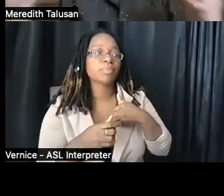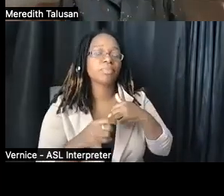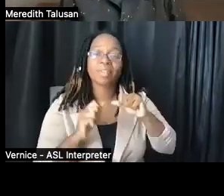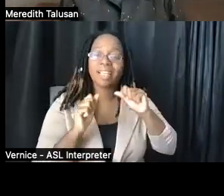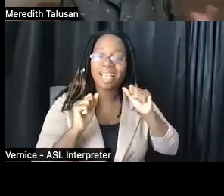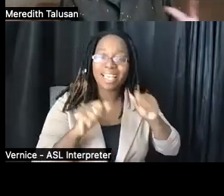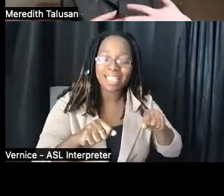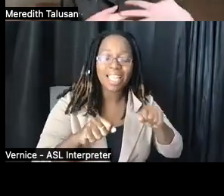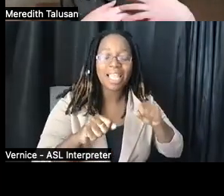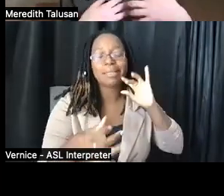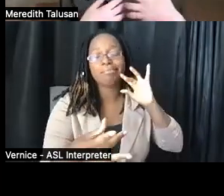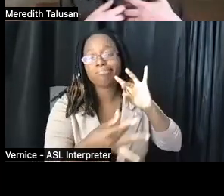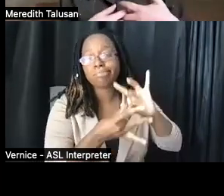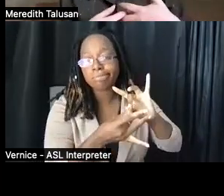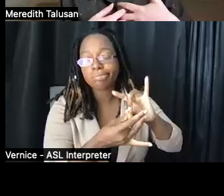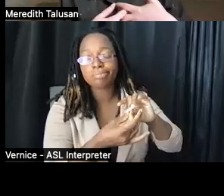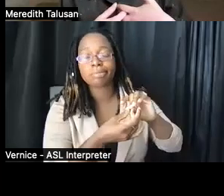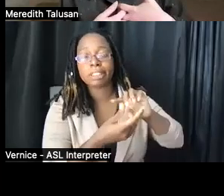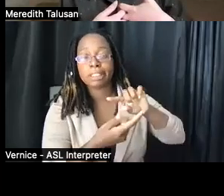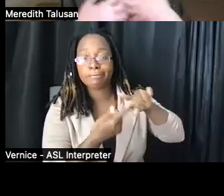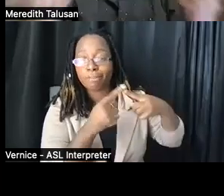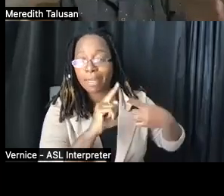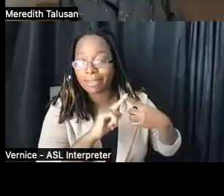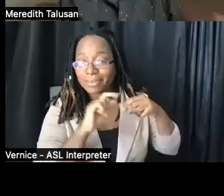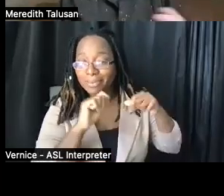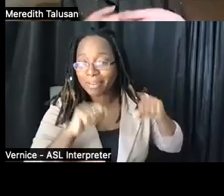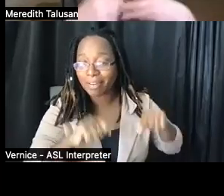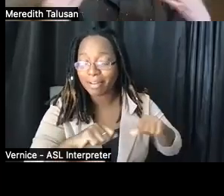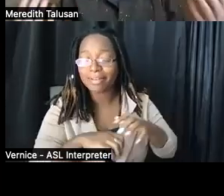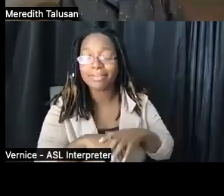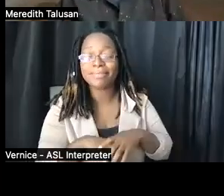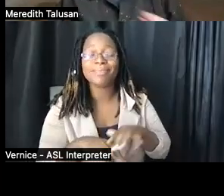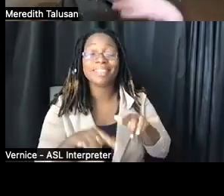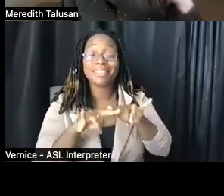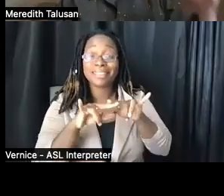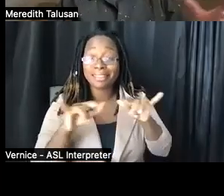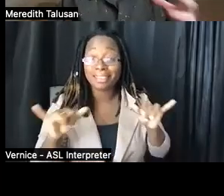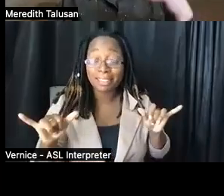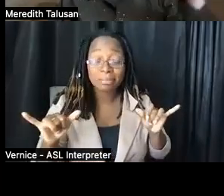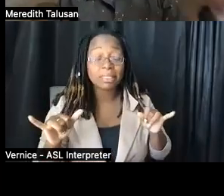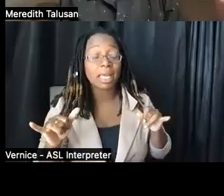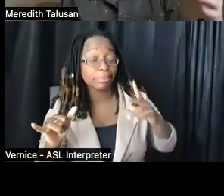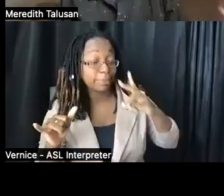And also feeling like I am able to form friendships and also find connection